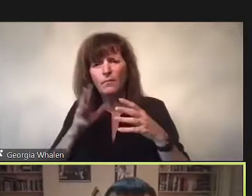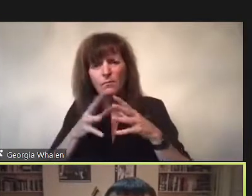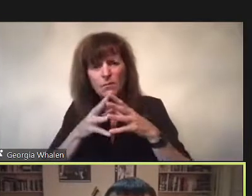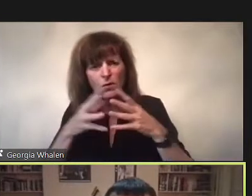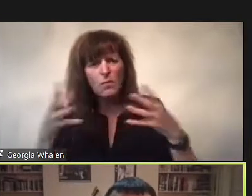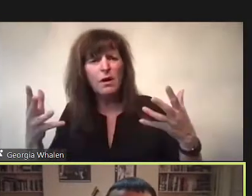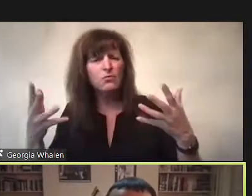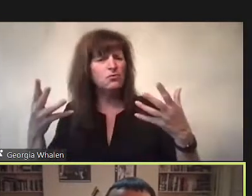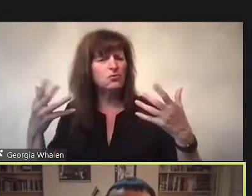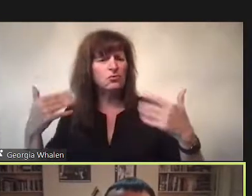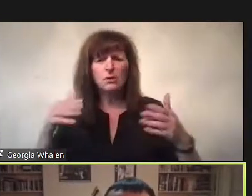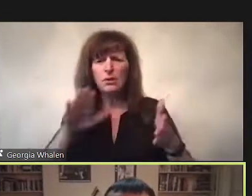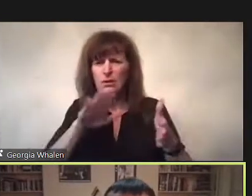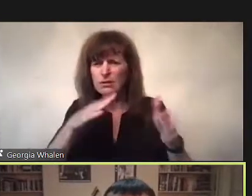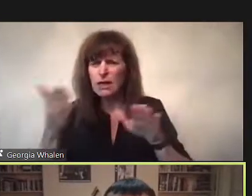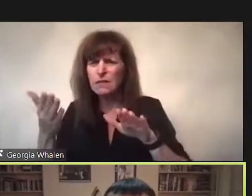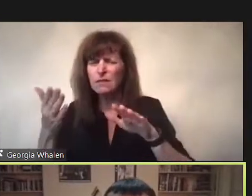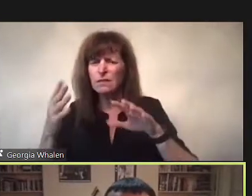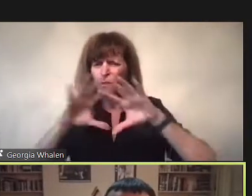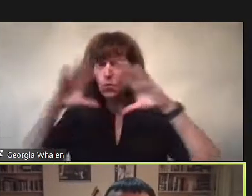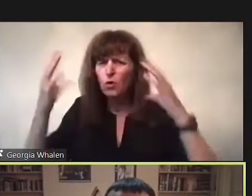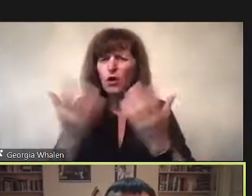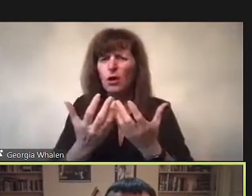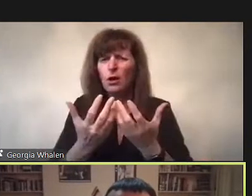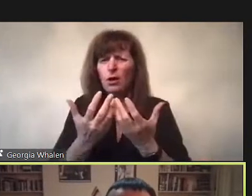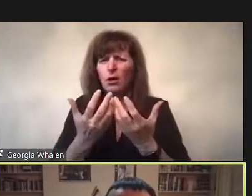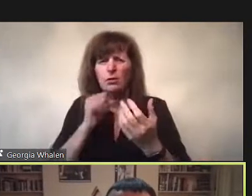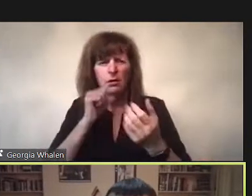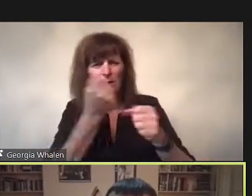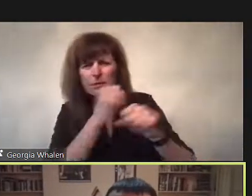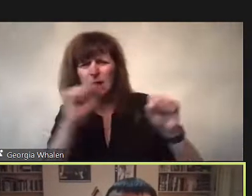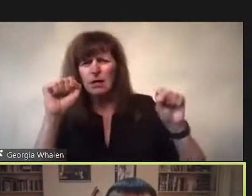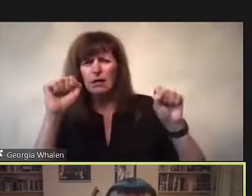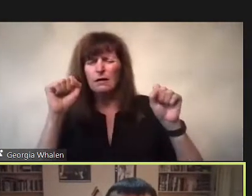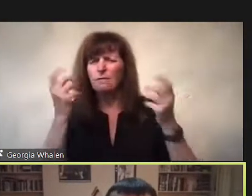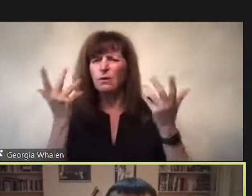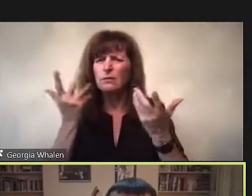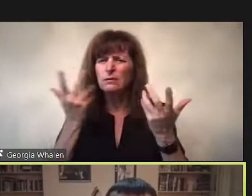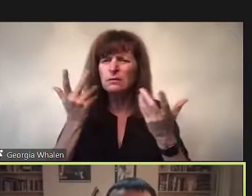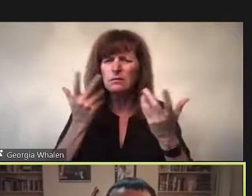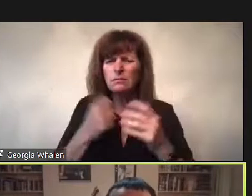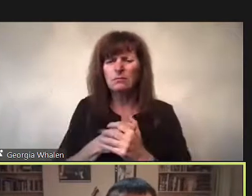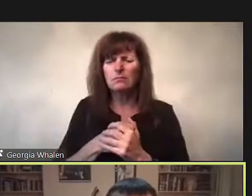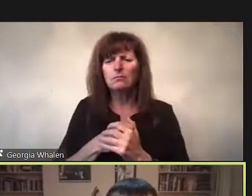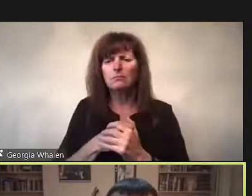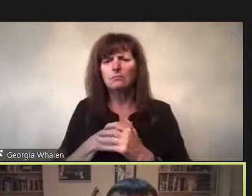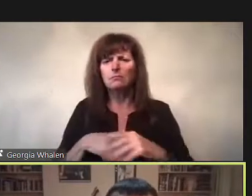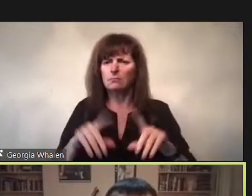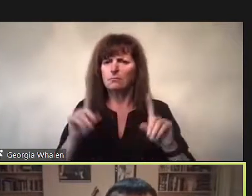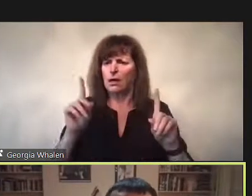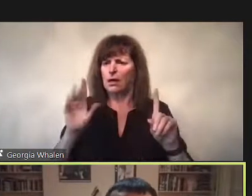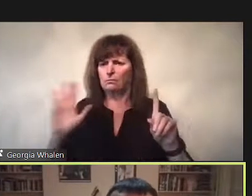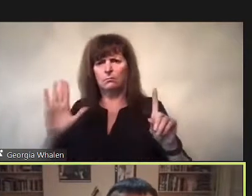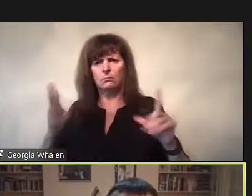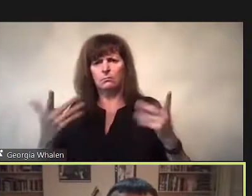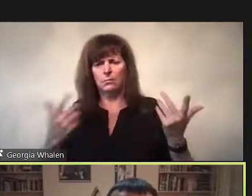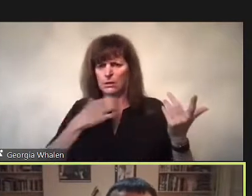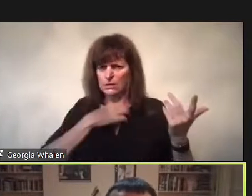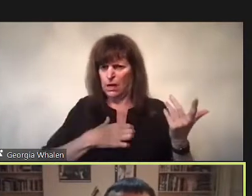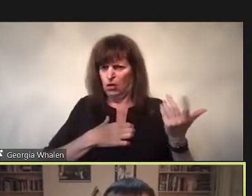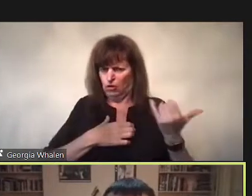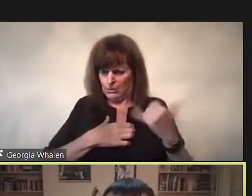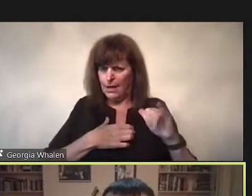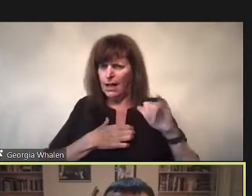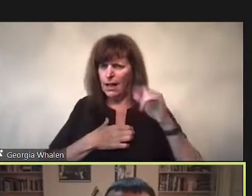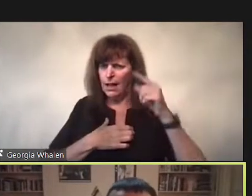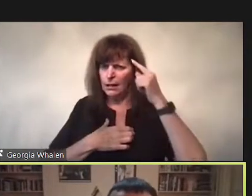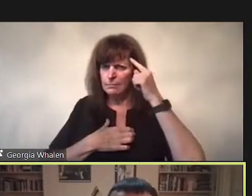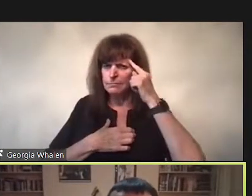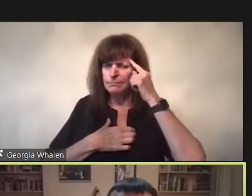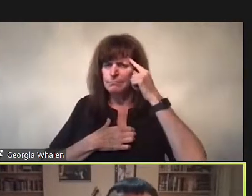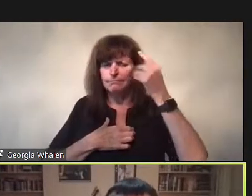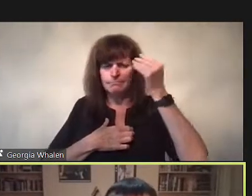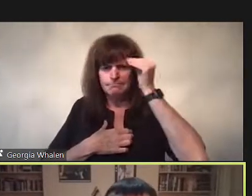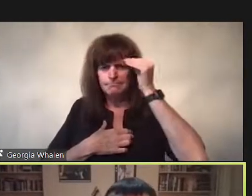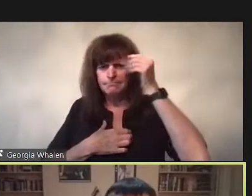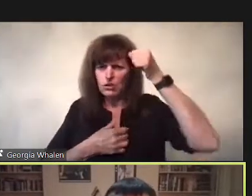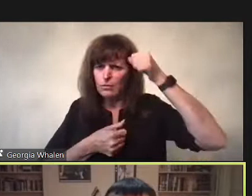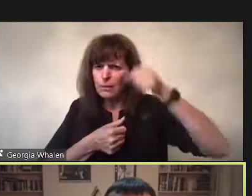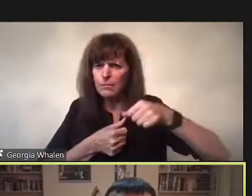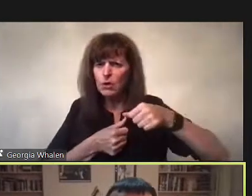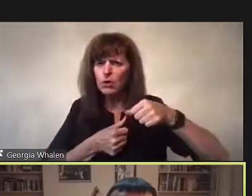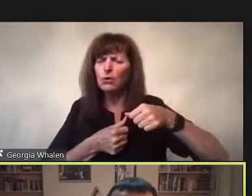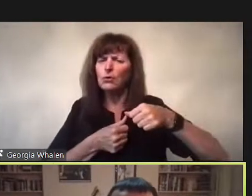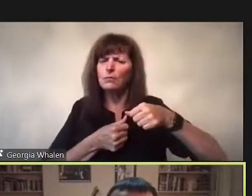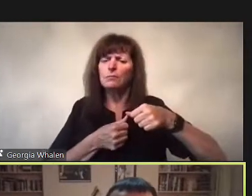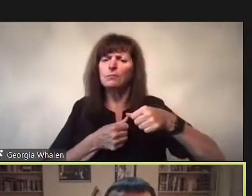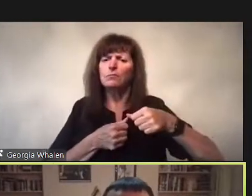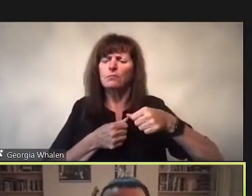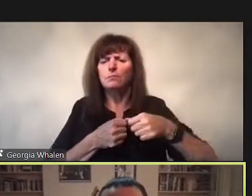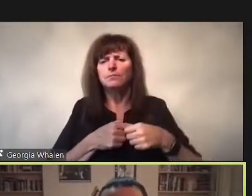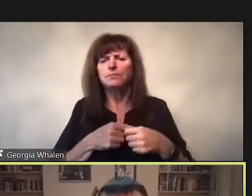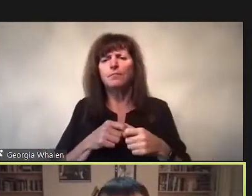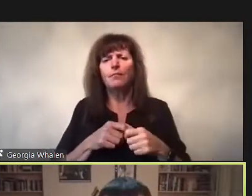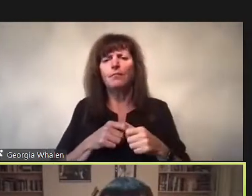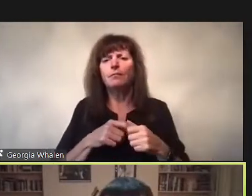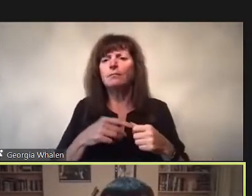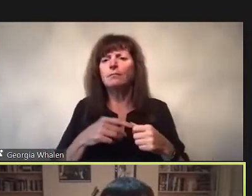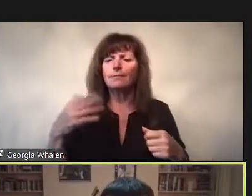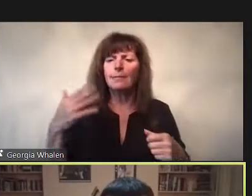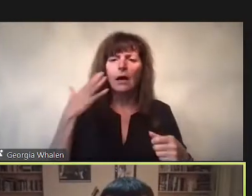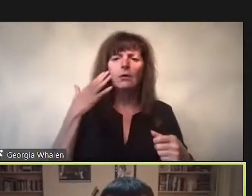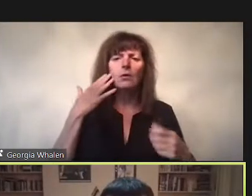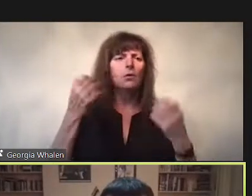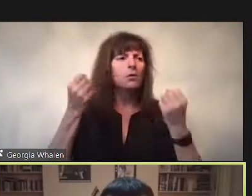Fristcher writes,